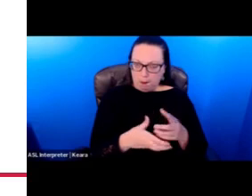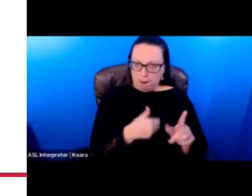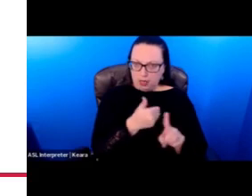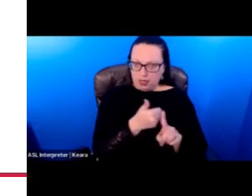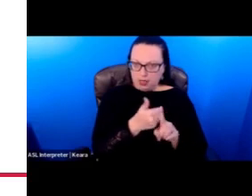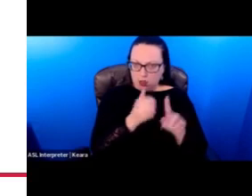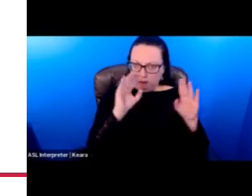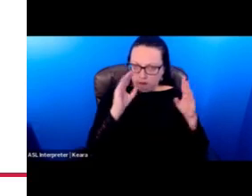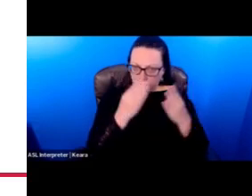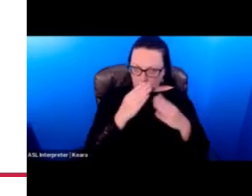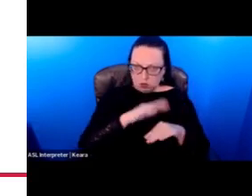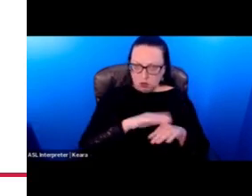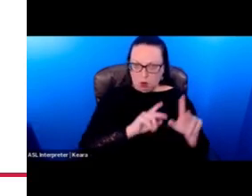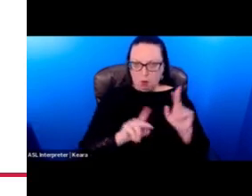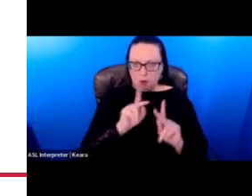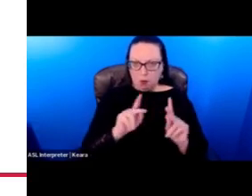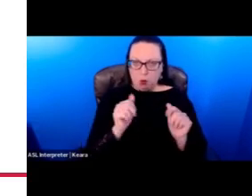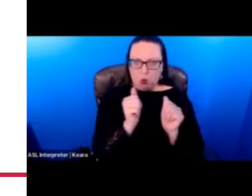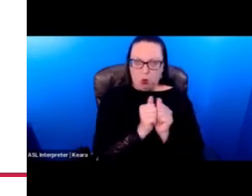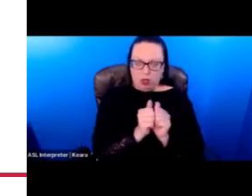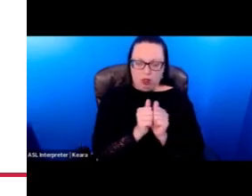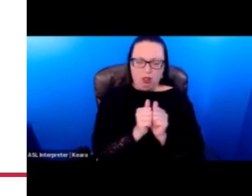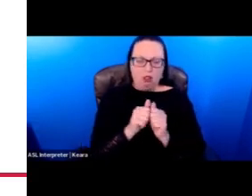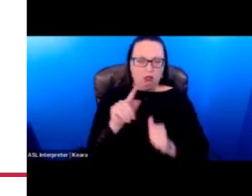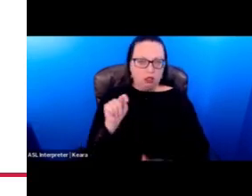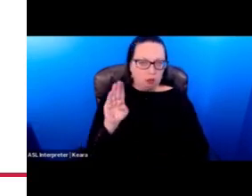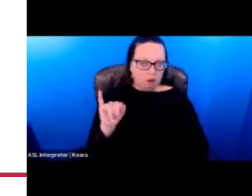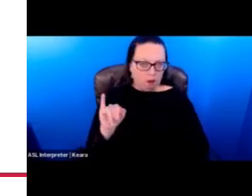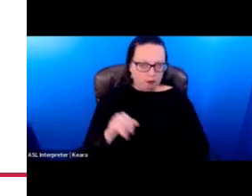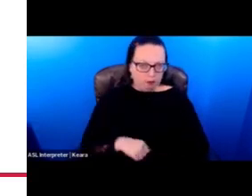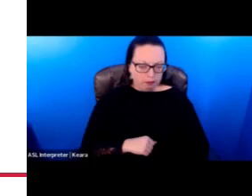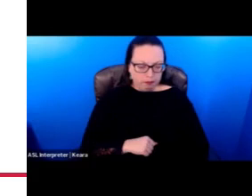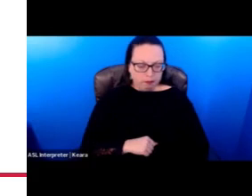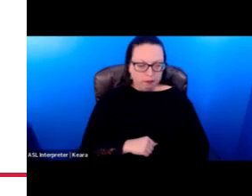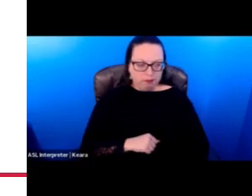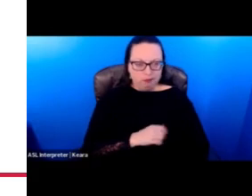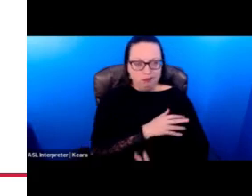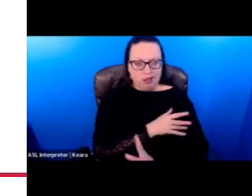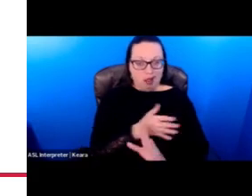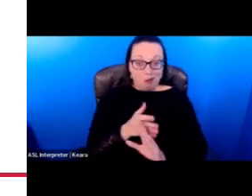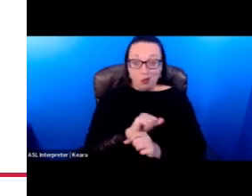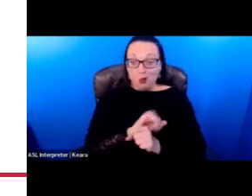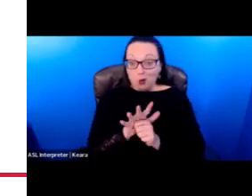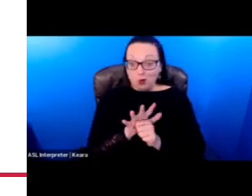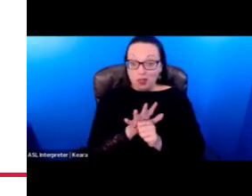towards individuals with brain injuries. And up until the pandemic it met every week, it